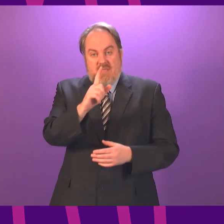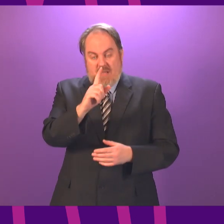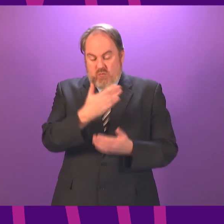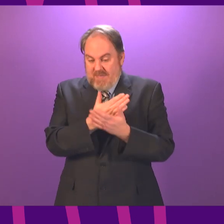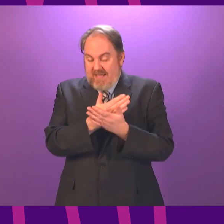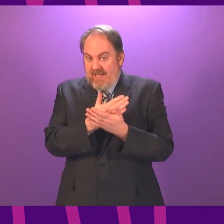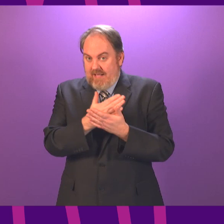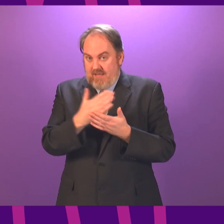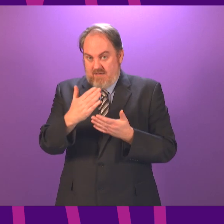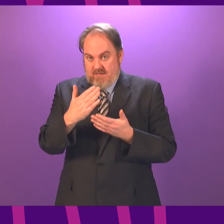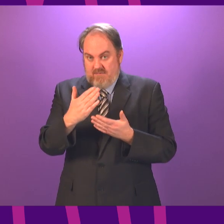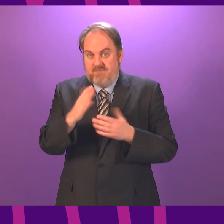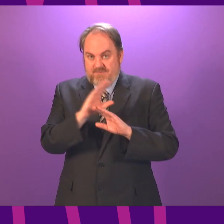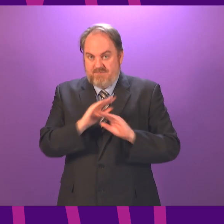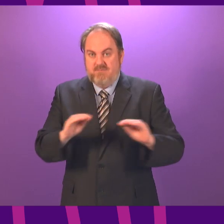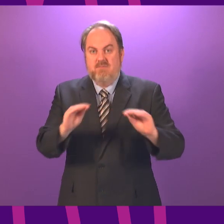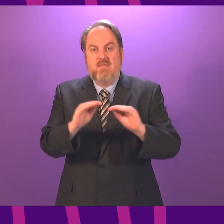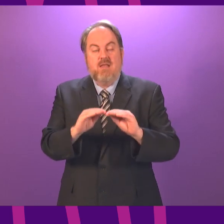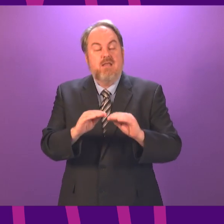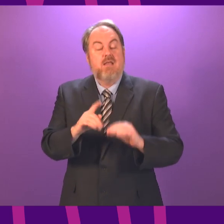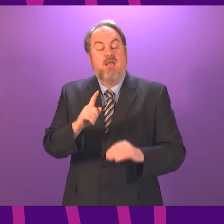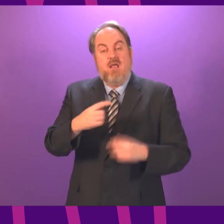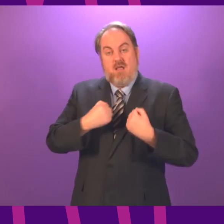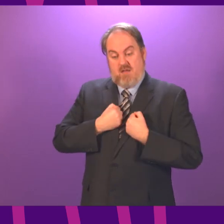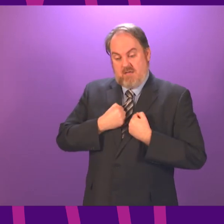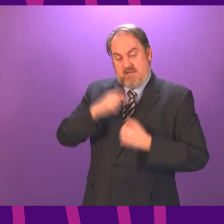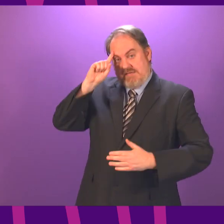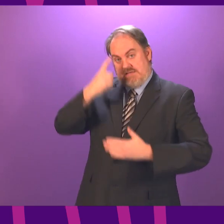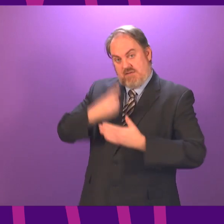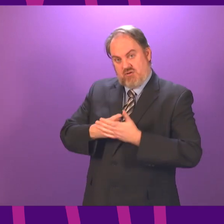that we would not be going ahead with the decision that we confirmed yesterday on the